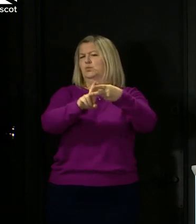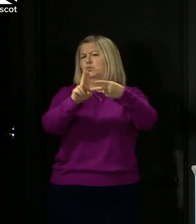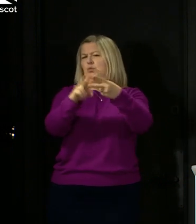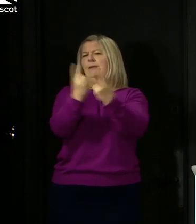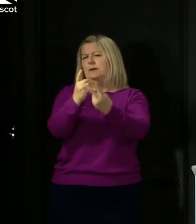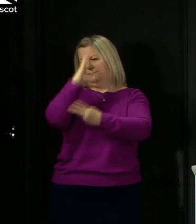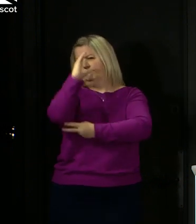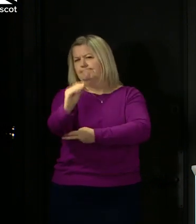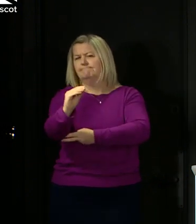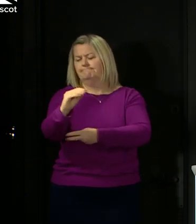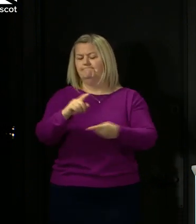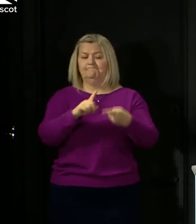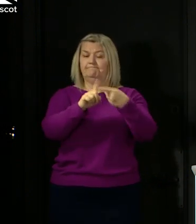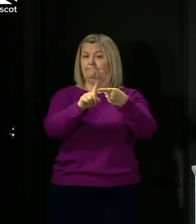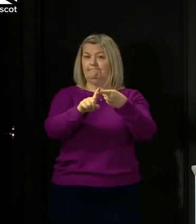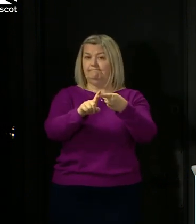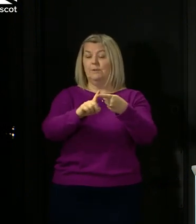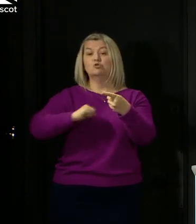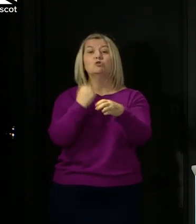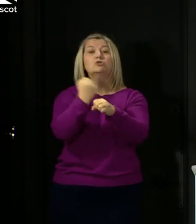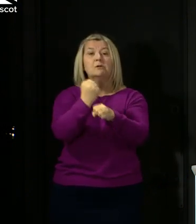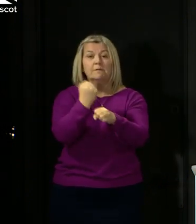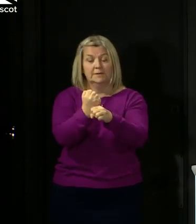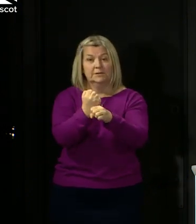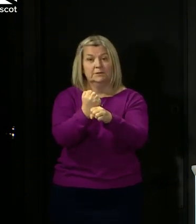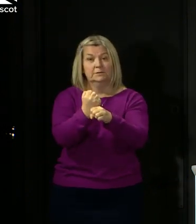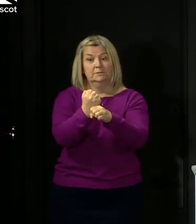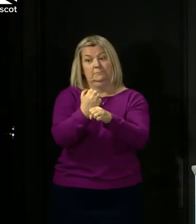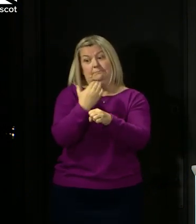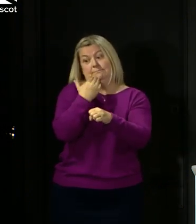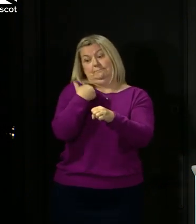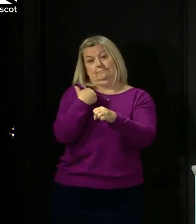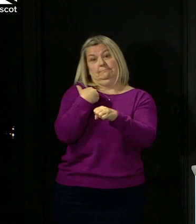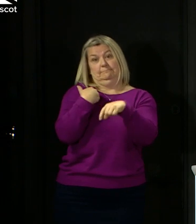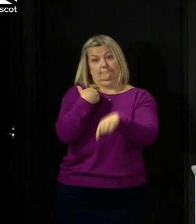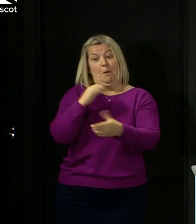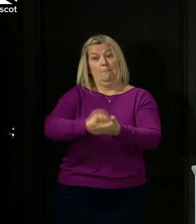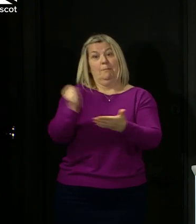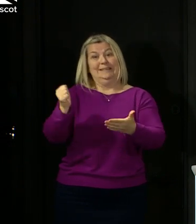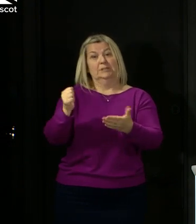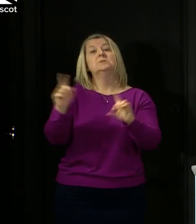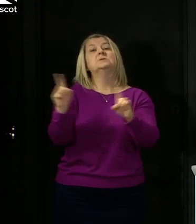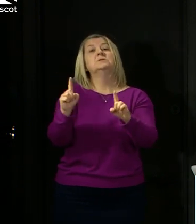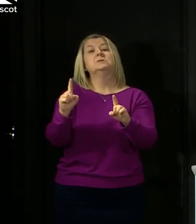Firstly, the Scottish Government has today published our second coronavirus bill.